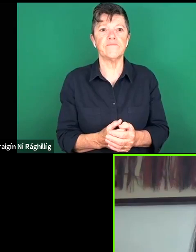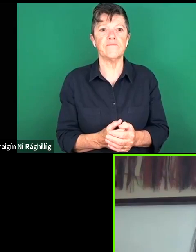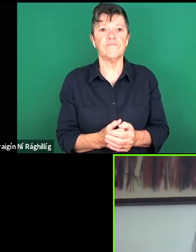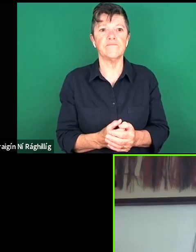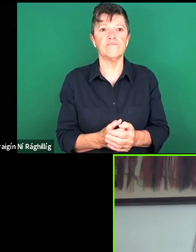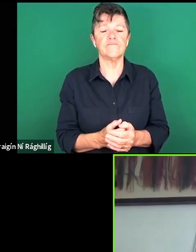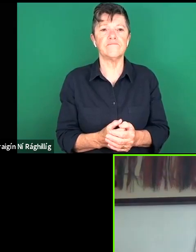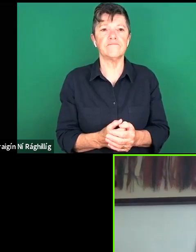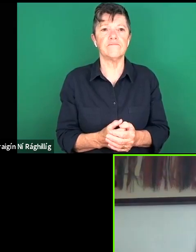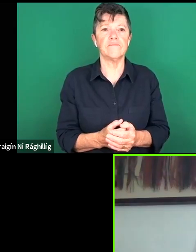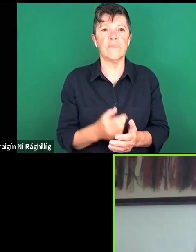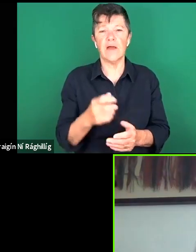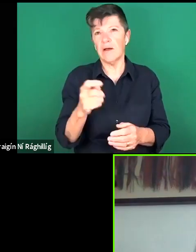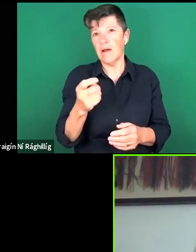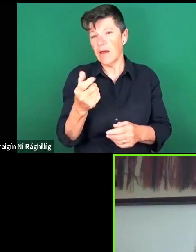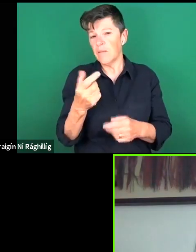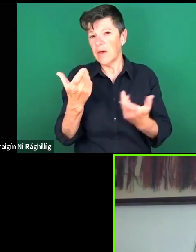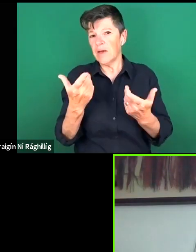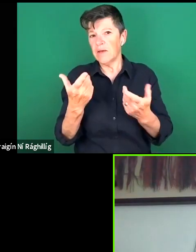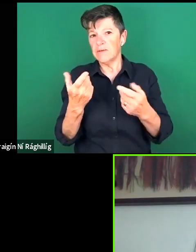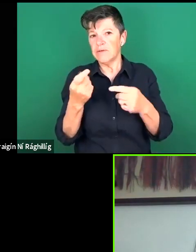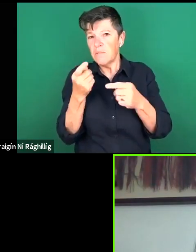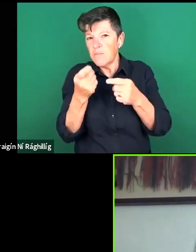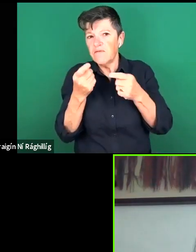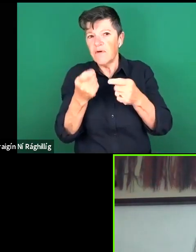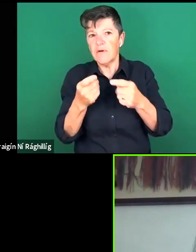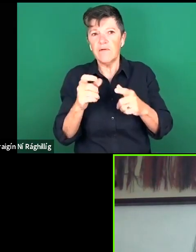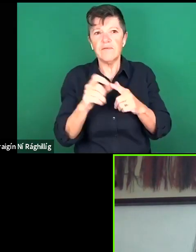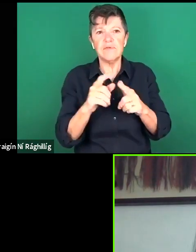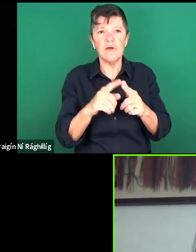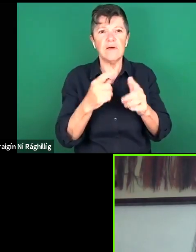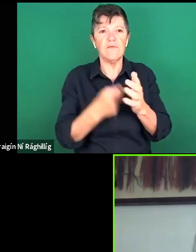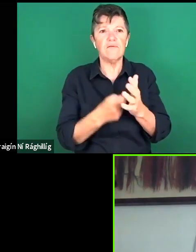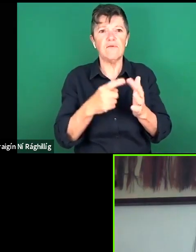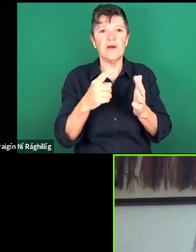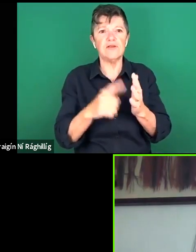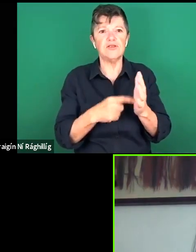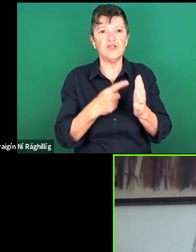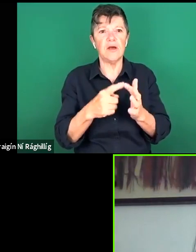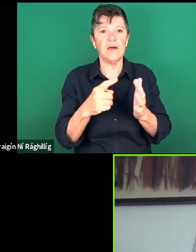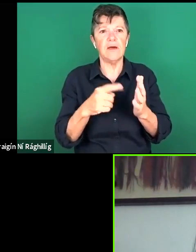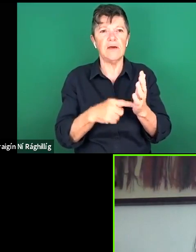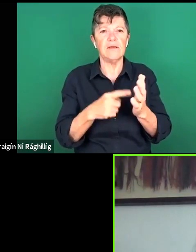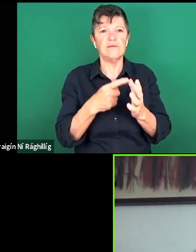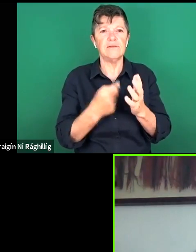stream it says it's from is bal I'm wondering if part of